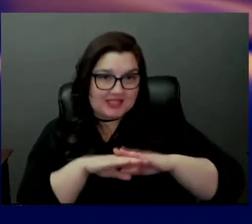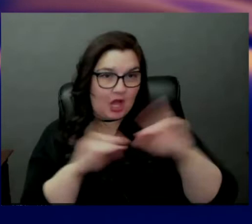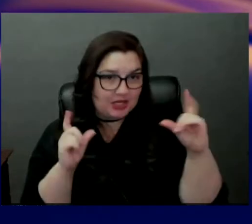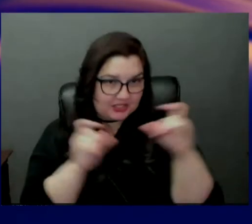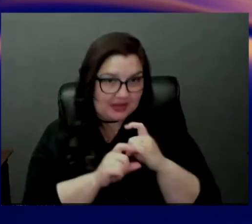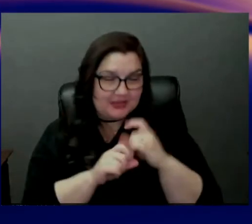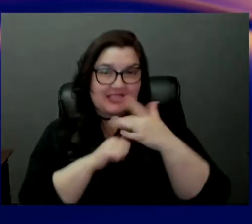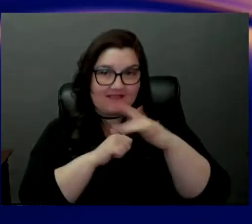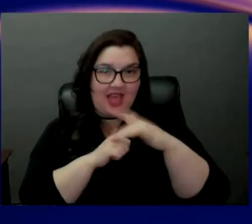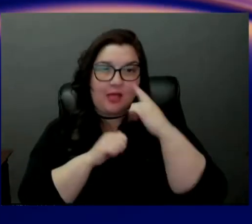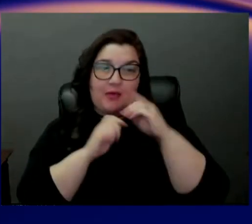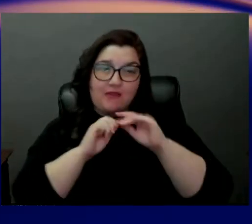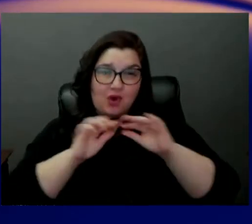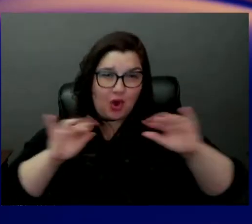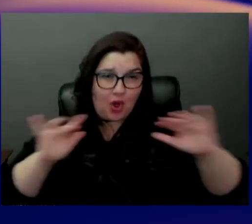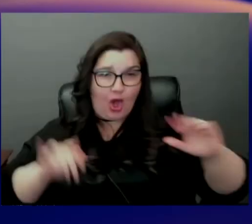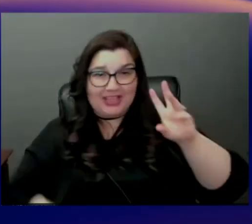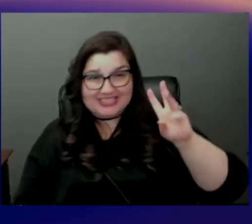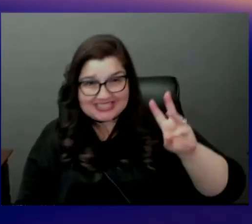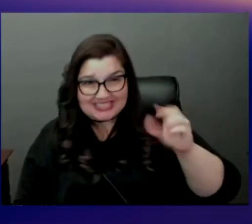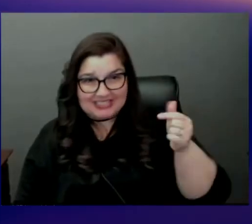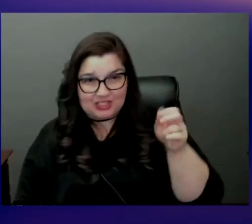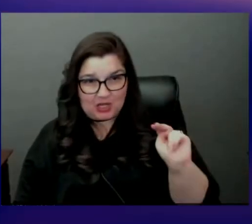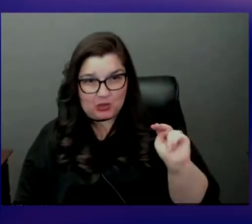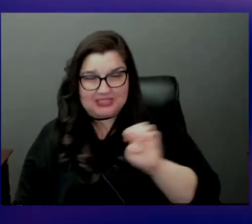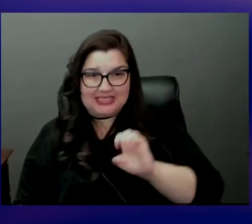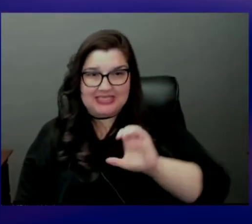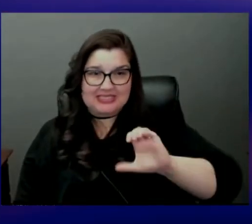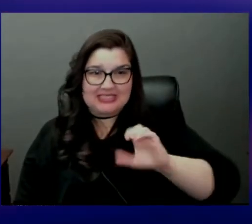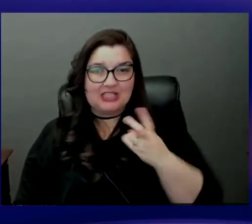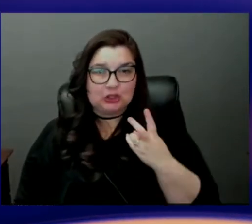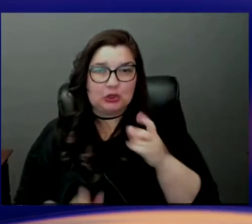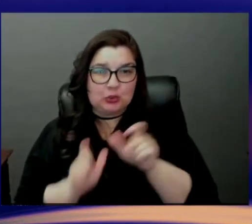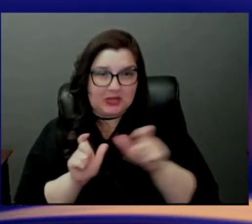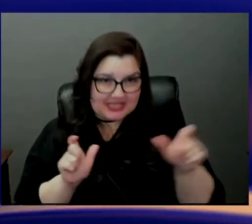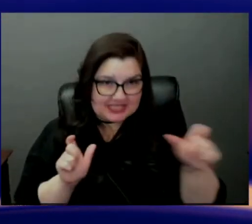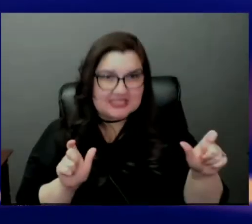whether you're talking AMD graviton or Intel powered.